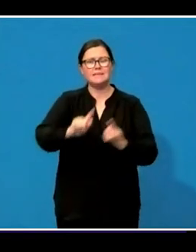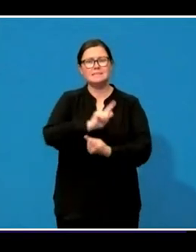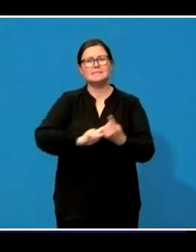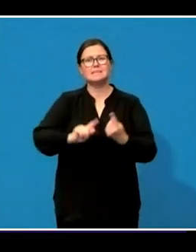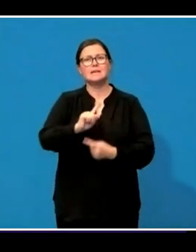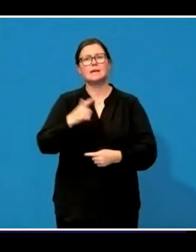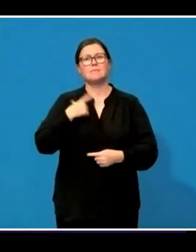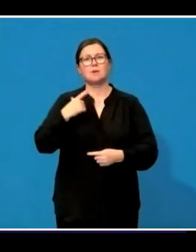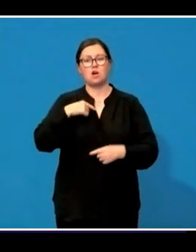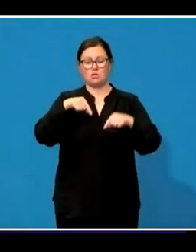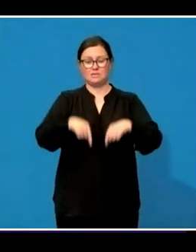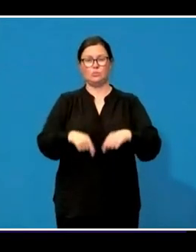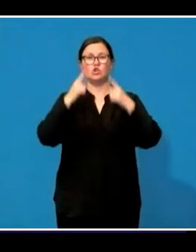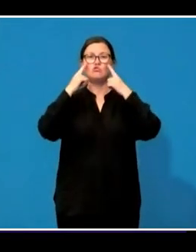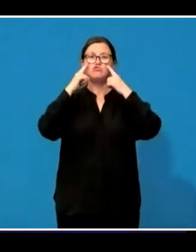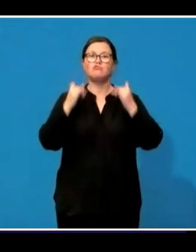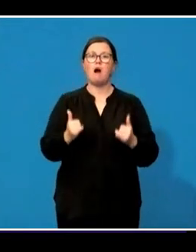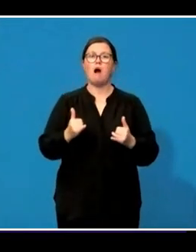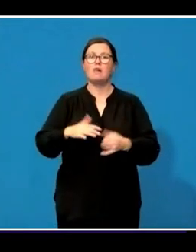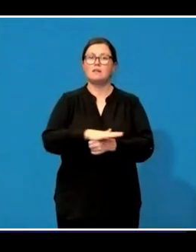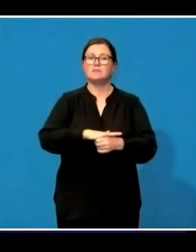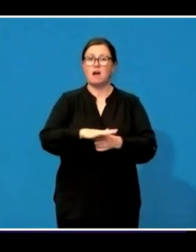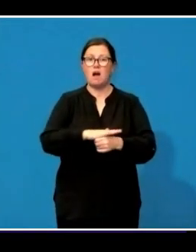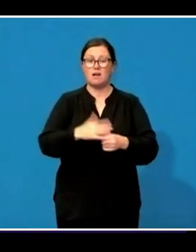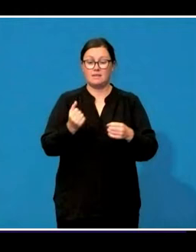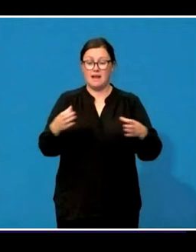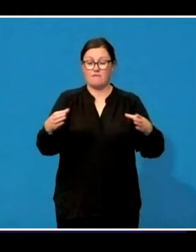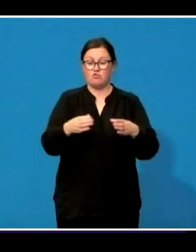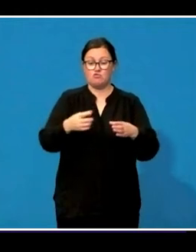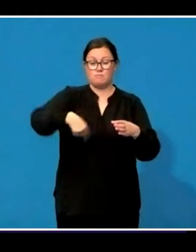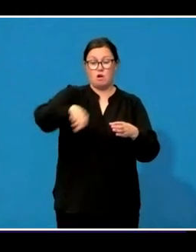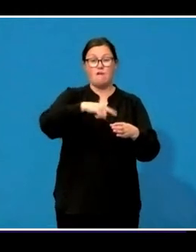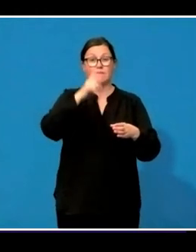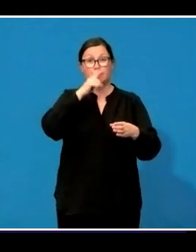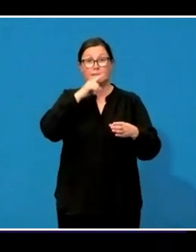site itself, there were a group of people - interested parties from different agencies,